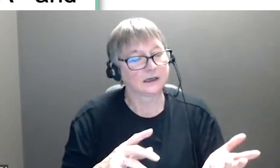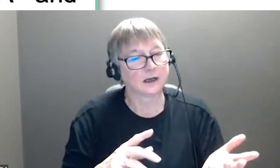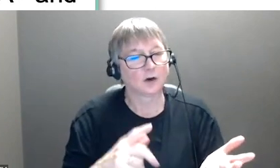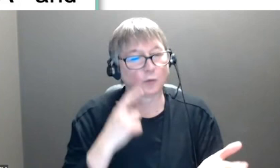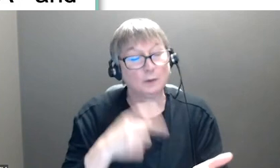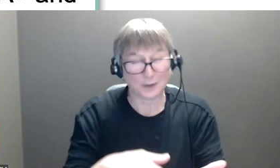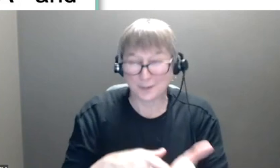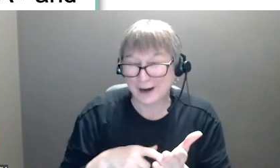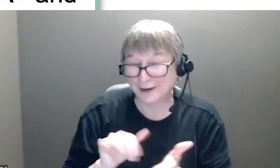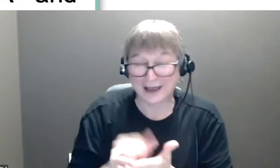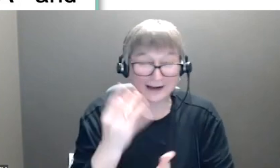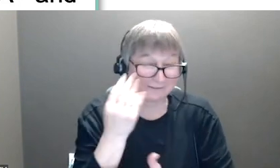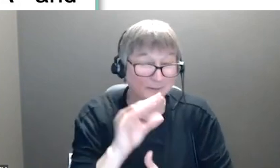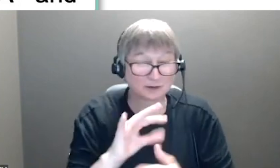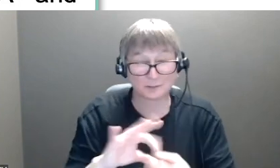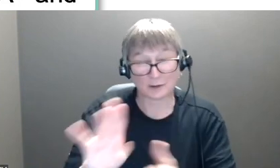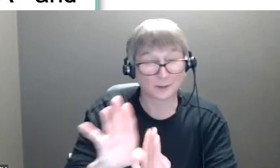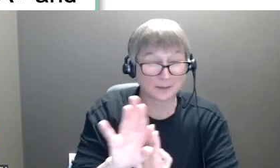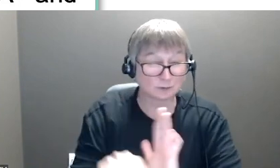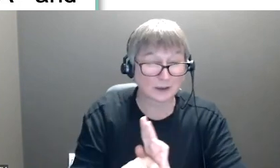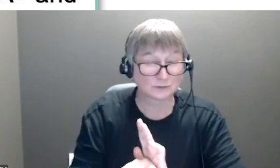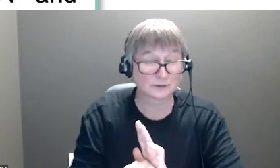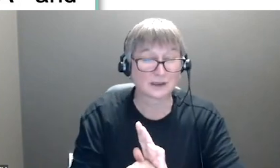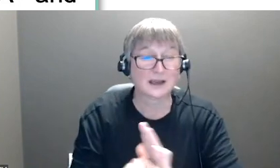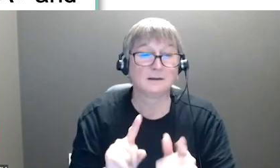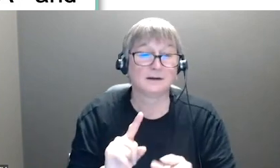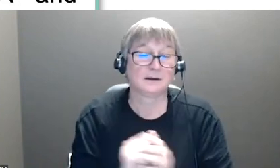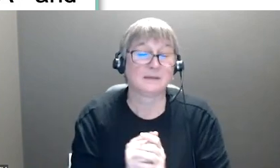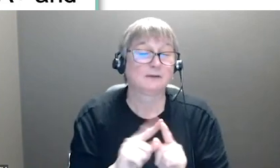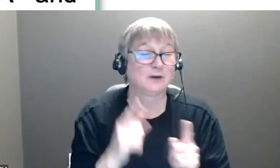such as gender and ethnicity, are gathered on a voluntary basis by participants.